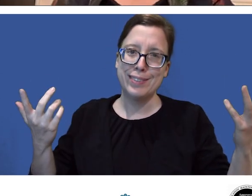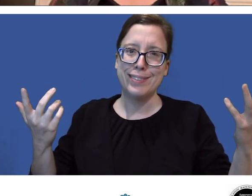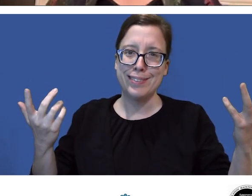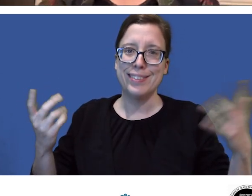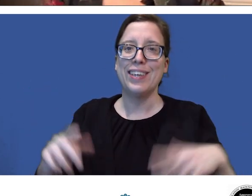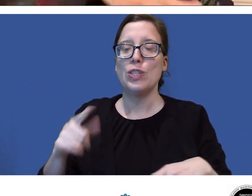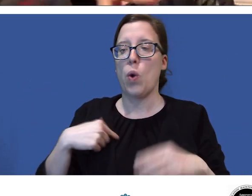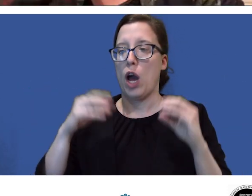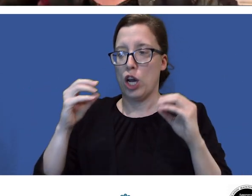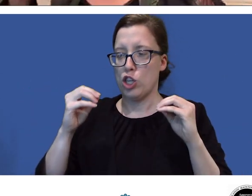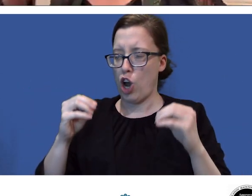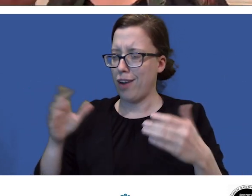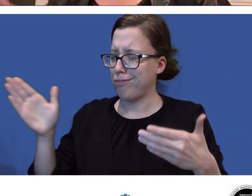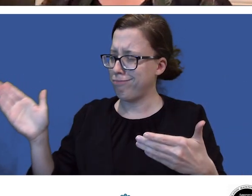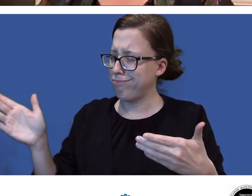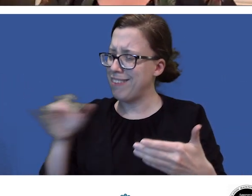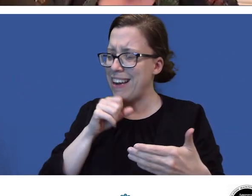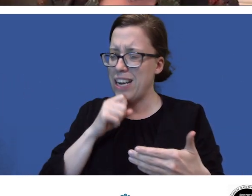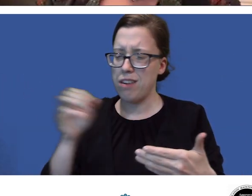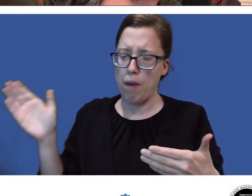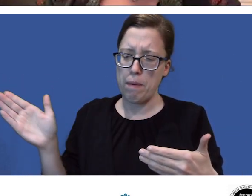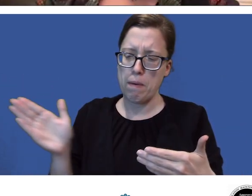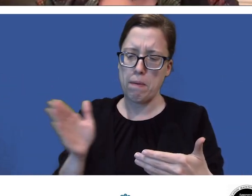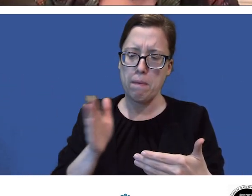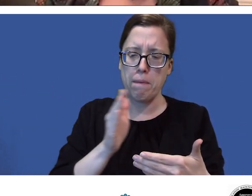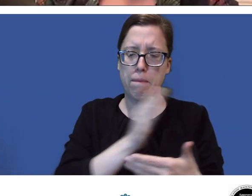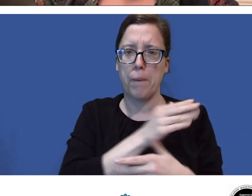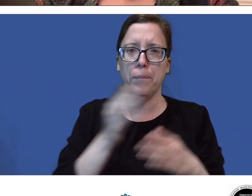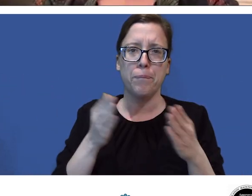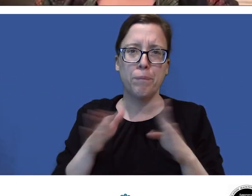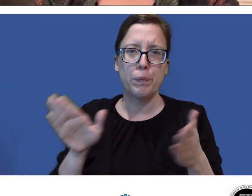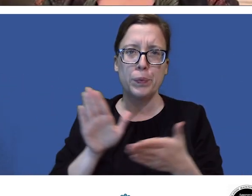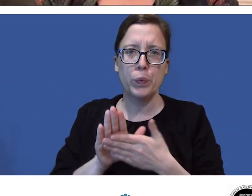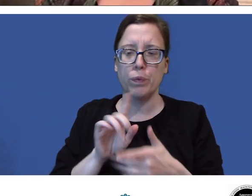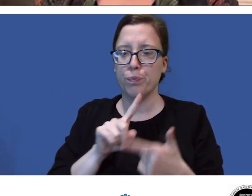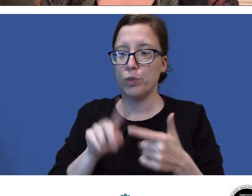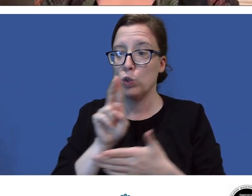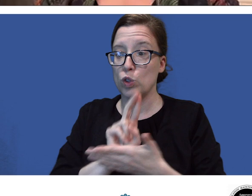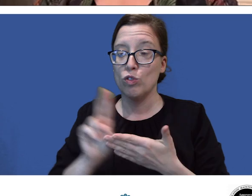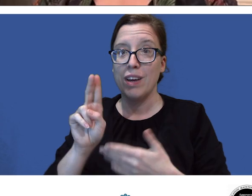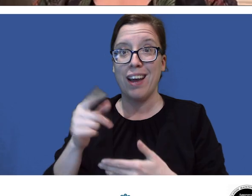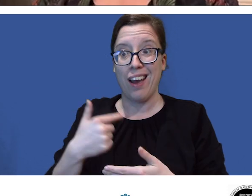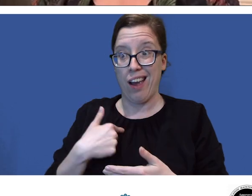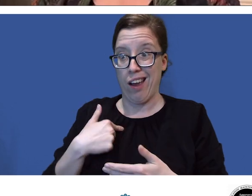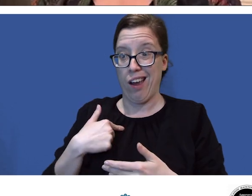Taught kids every age in between in public schools and in universities. I had somebody graduate from